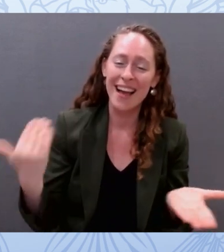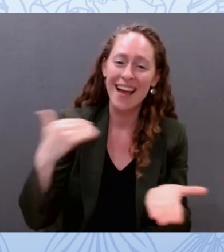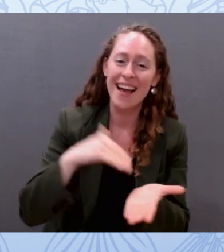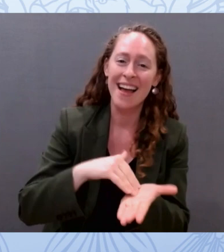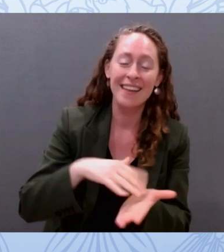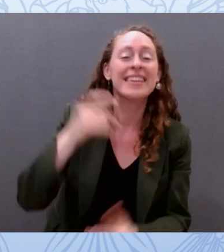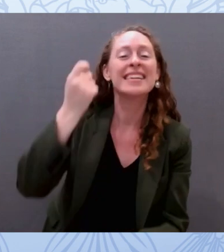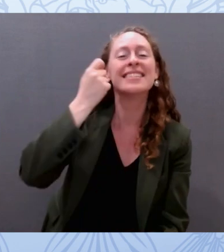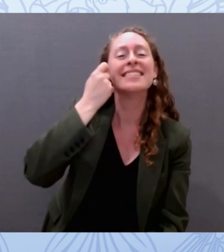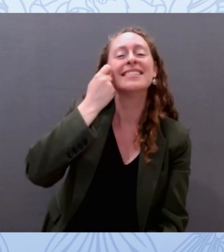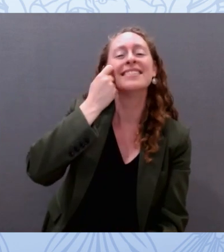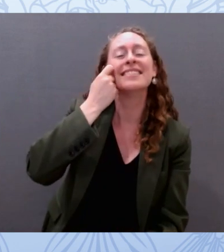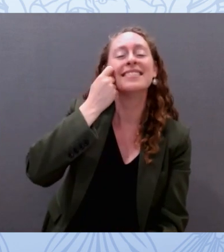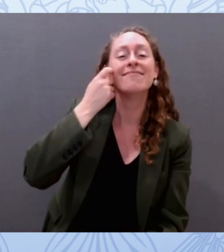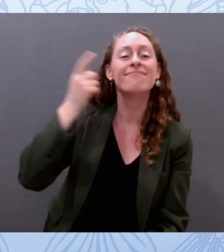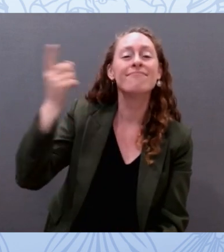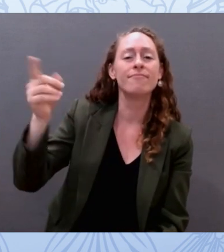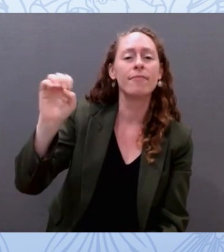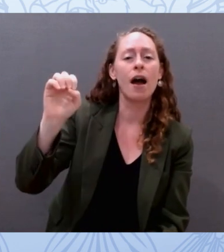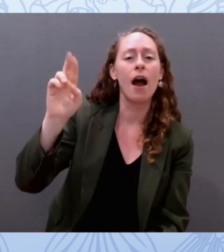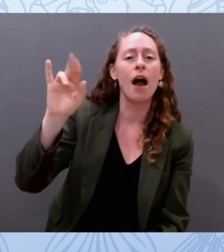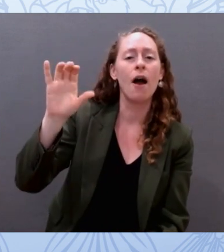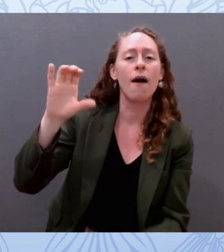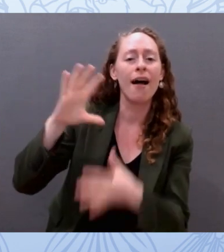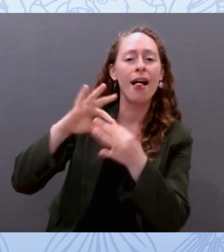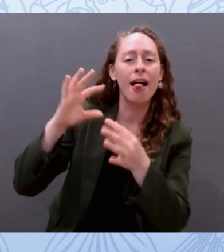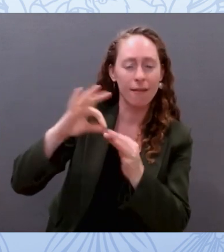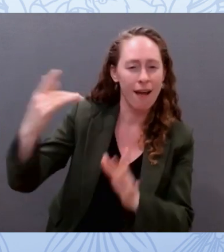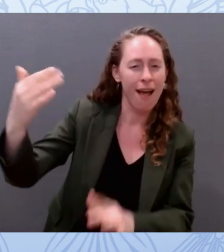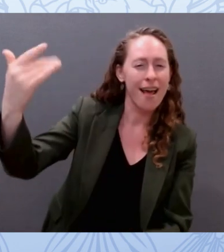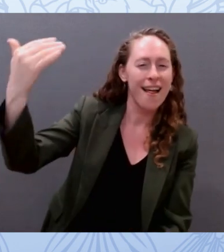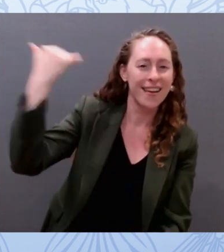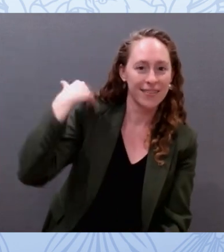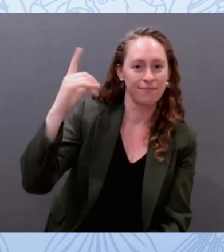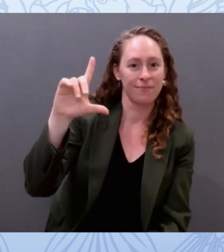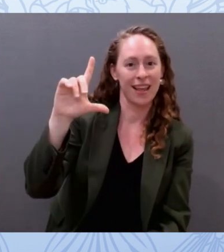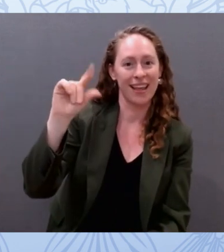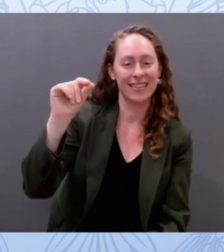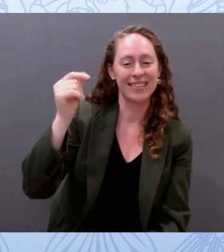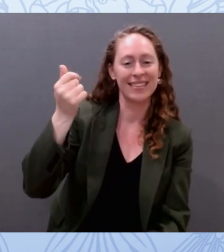you know, when the mayor and I came to LACC And as Eric was saying,